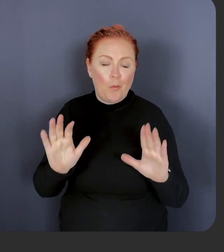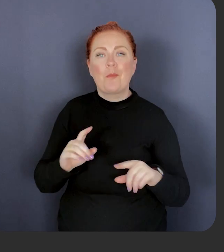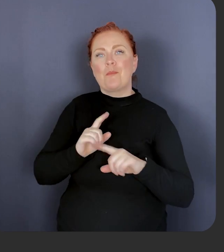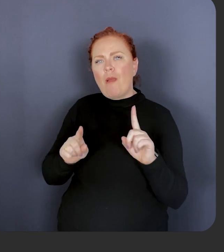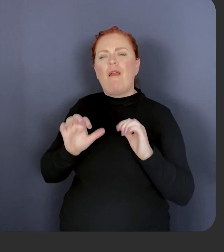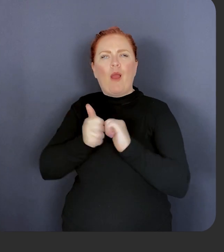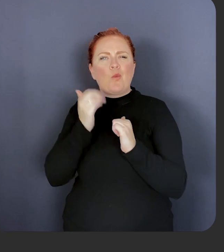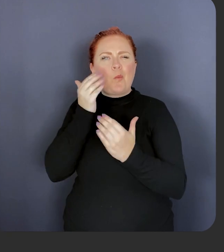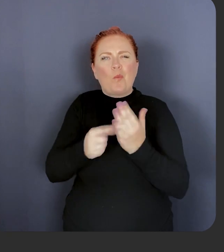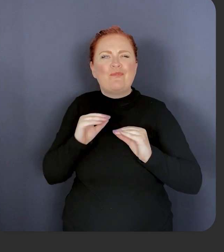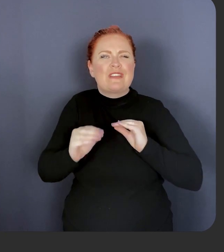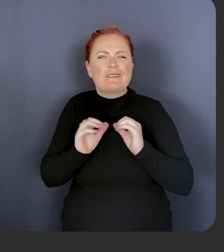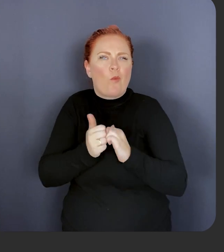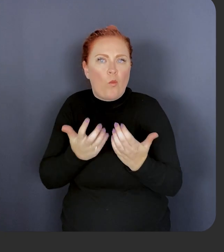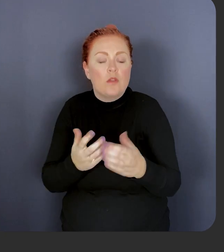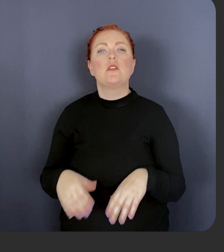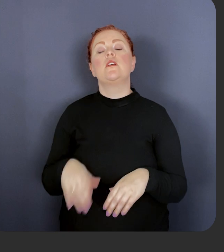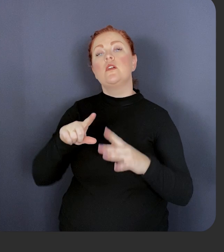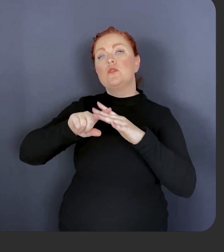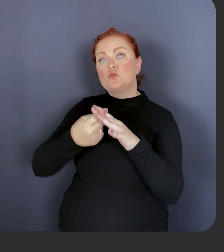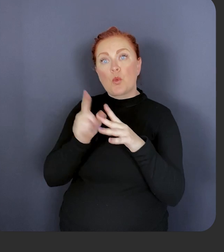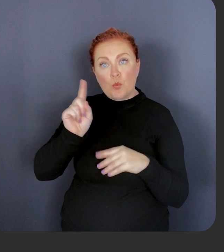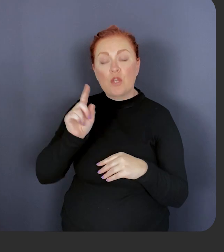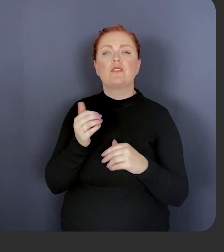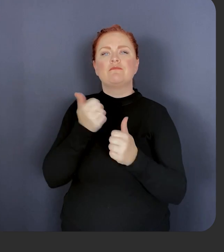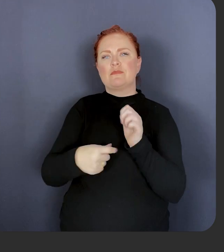How do we know what we want to fix? We're going to start each example